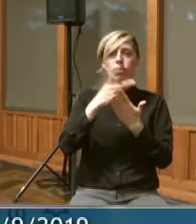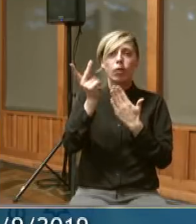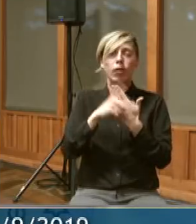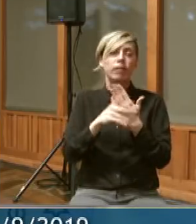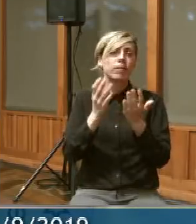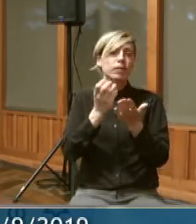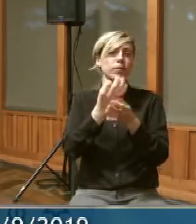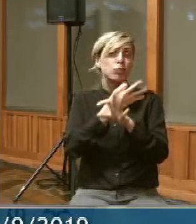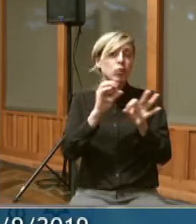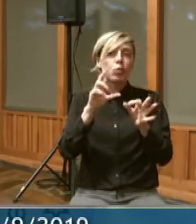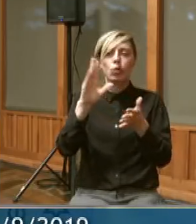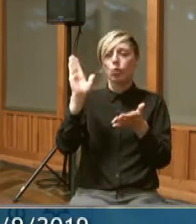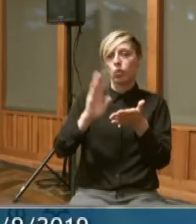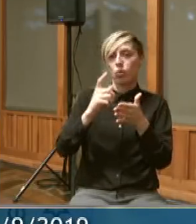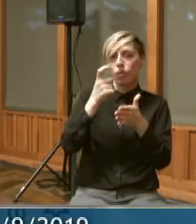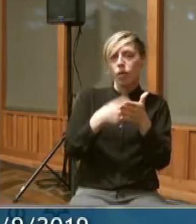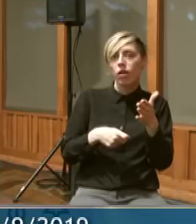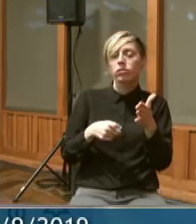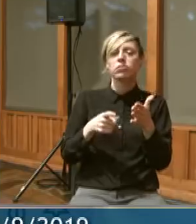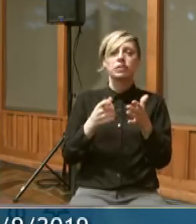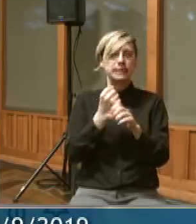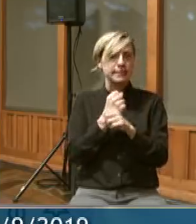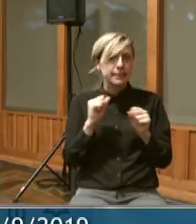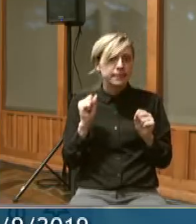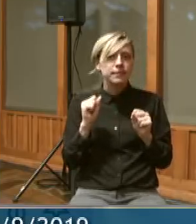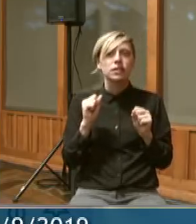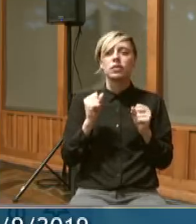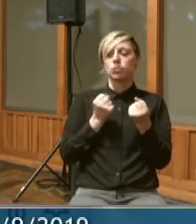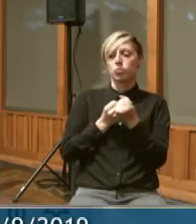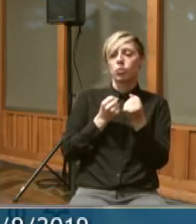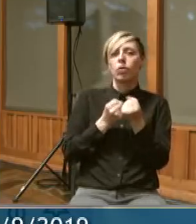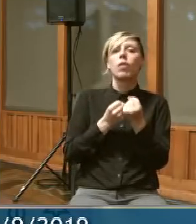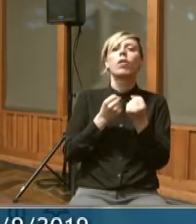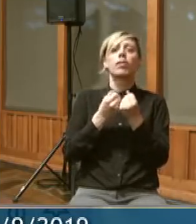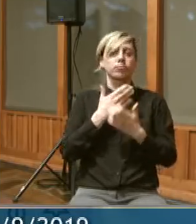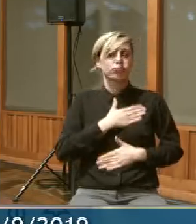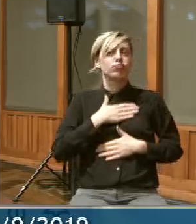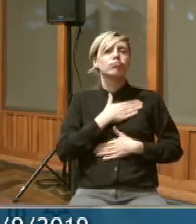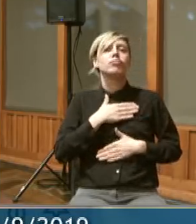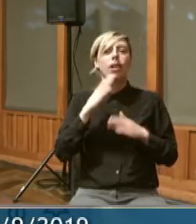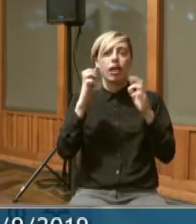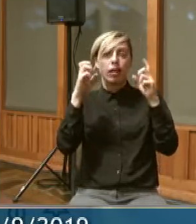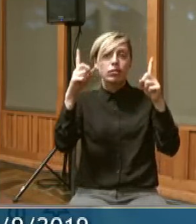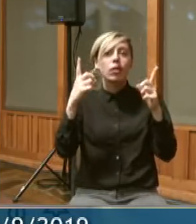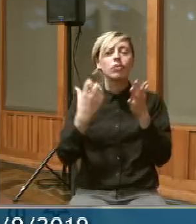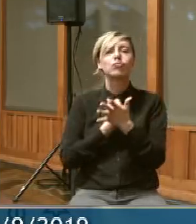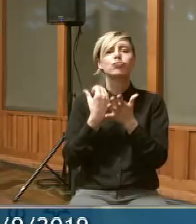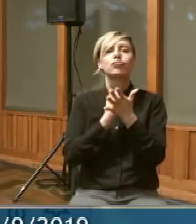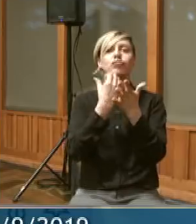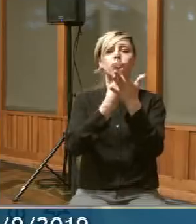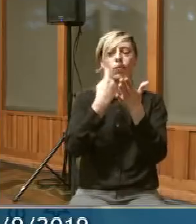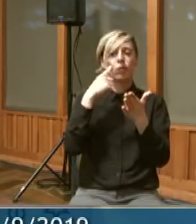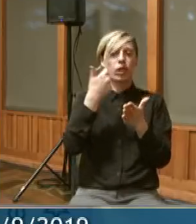IT'S HARD TO SAY HOW GRATEFUL I AM. DRIVING TO MAKE SURE OUR FREE AND LOW COST ENRICHMENT